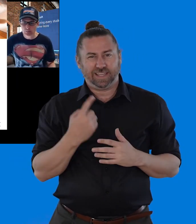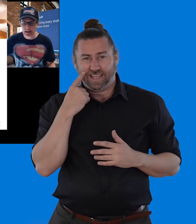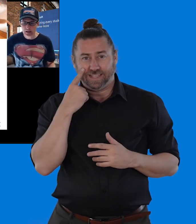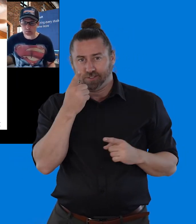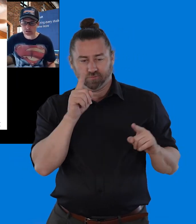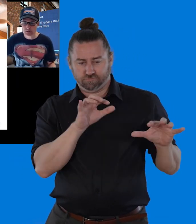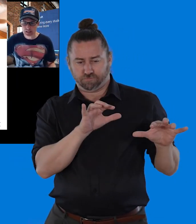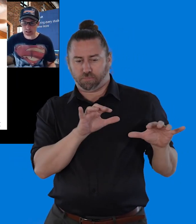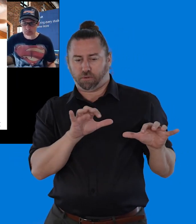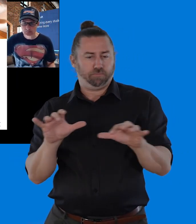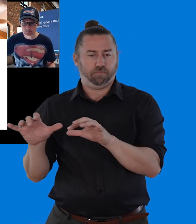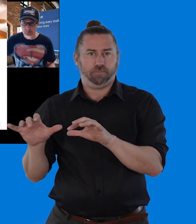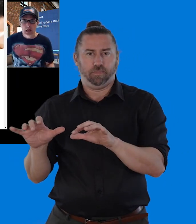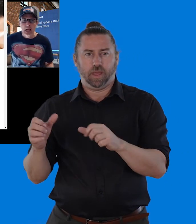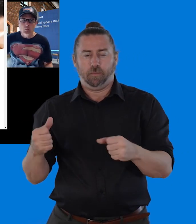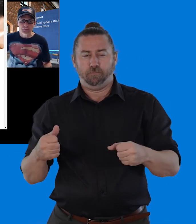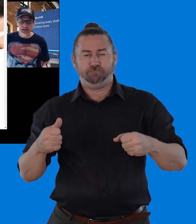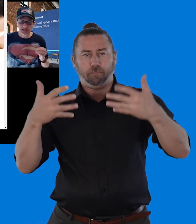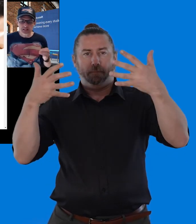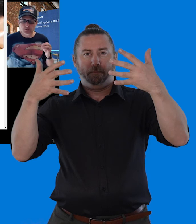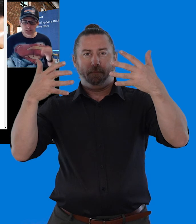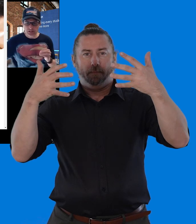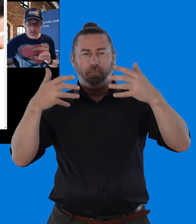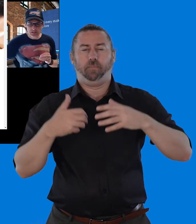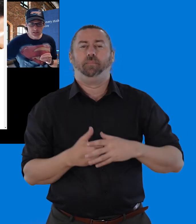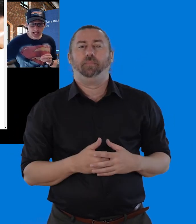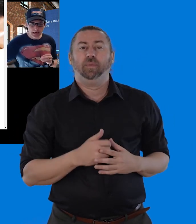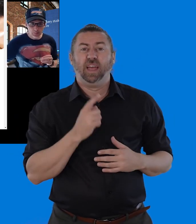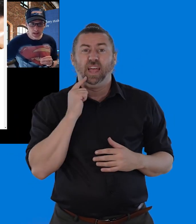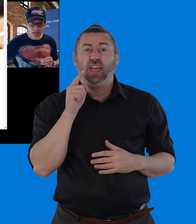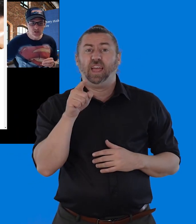What that does is it brings us to this learning page.